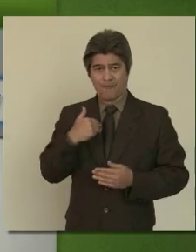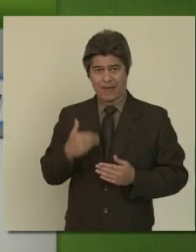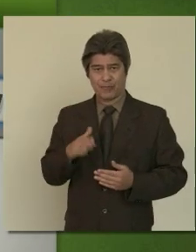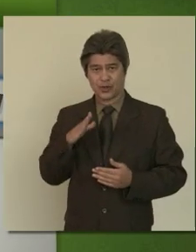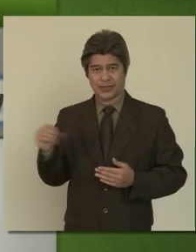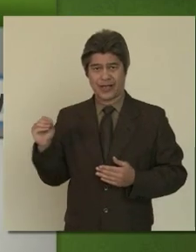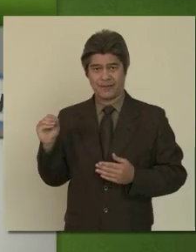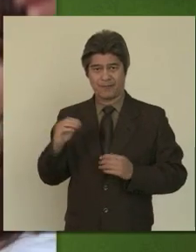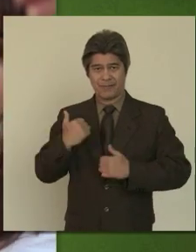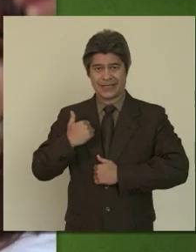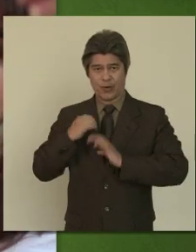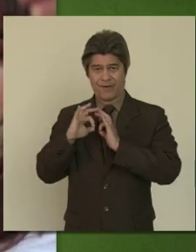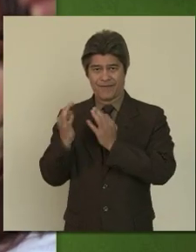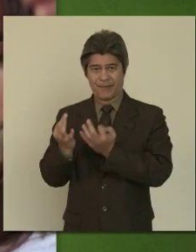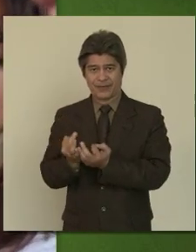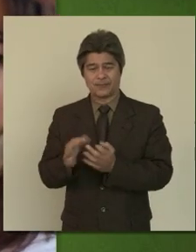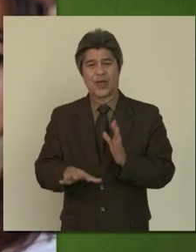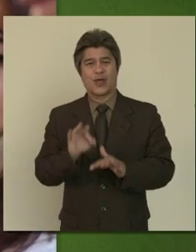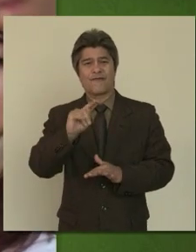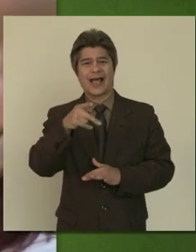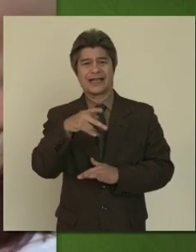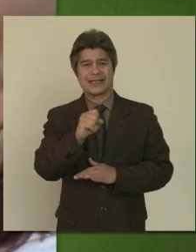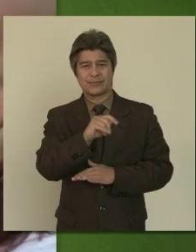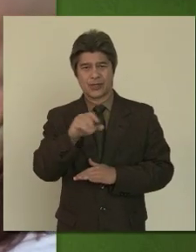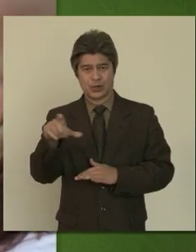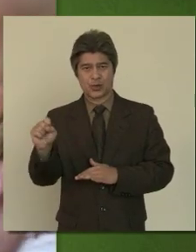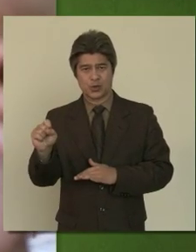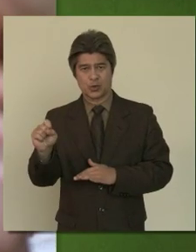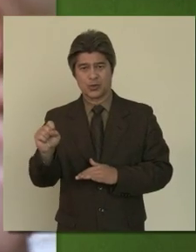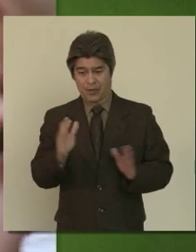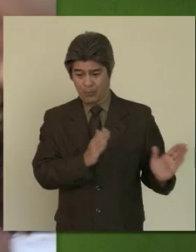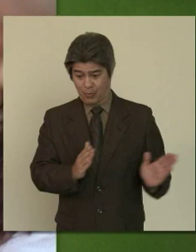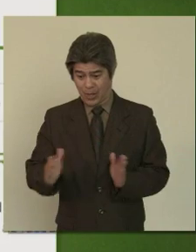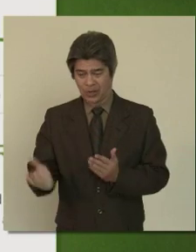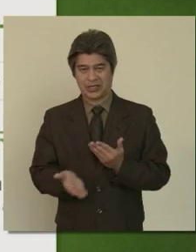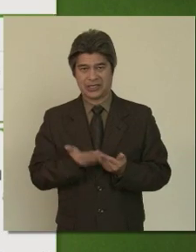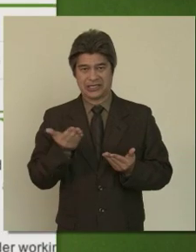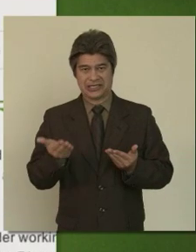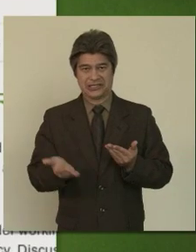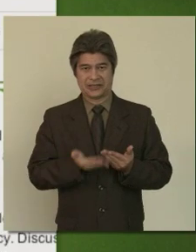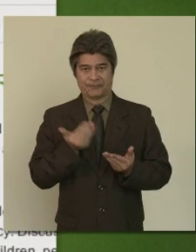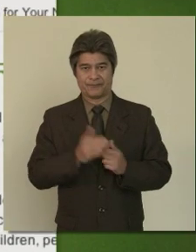You’ll find tips and tools that make getting prepared easy.